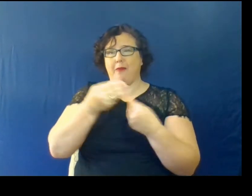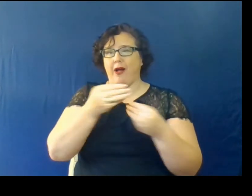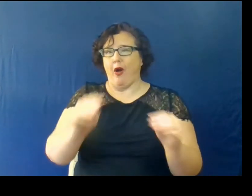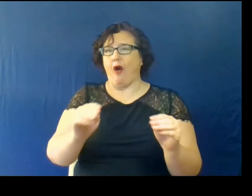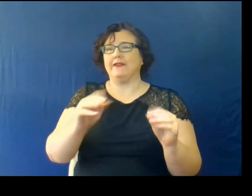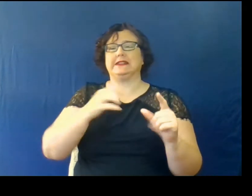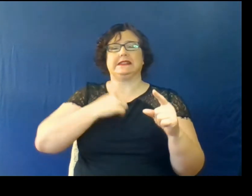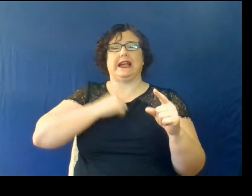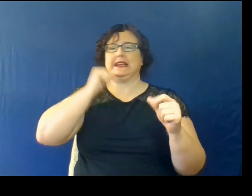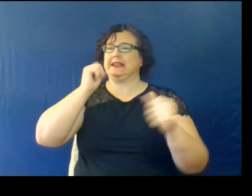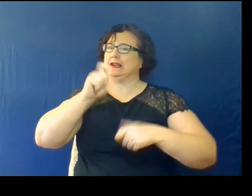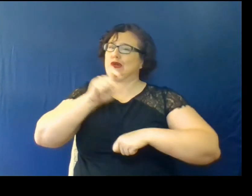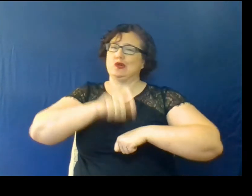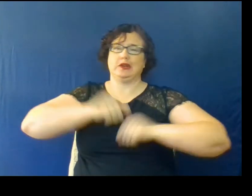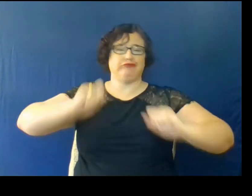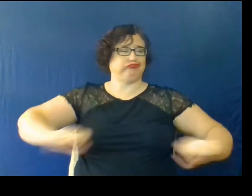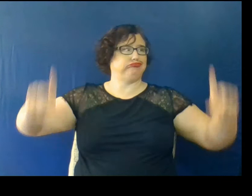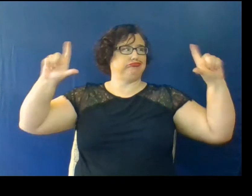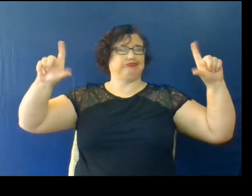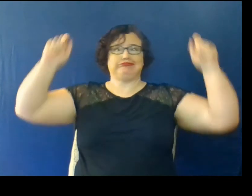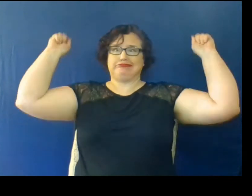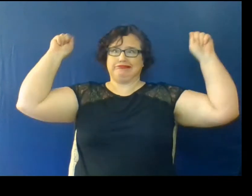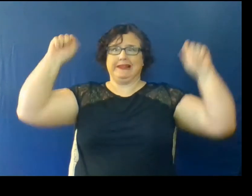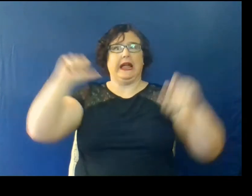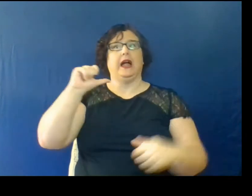So enjoy my face because it doesn't look like this every day.